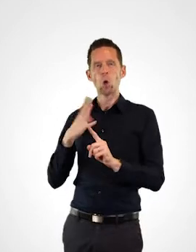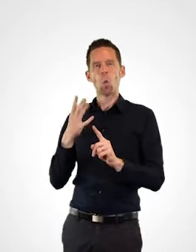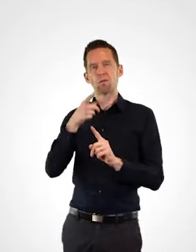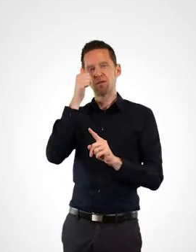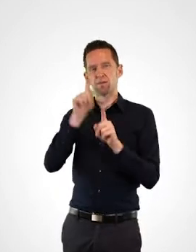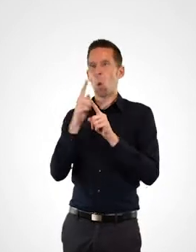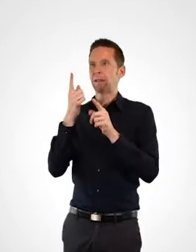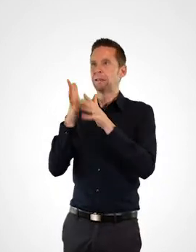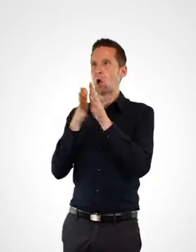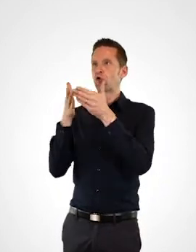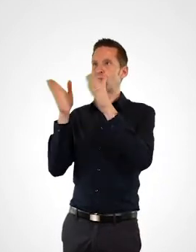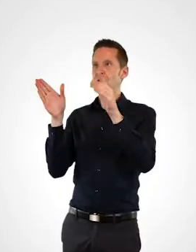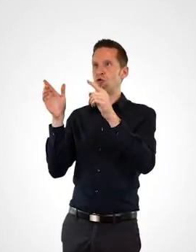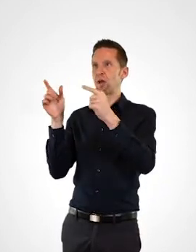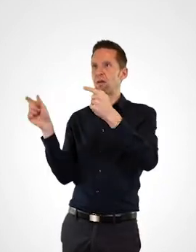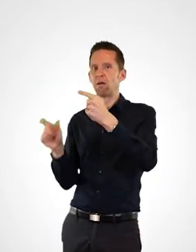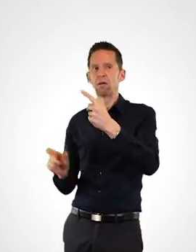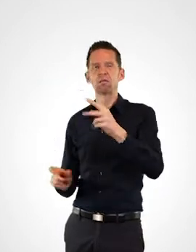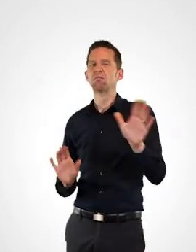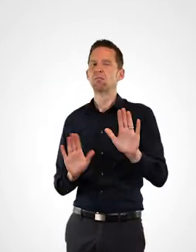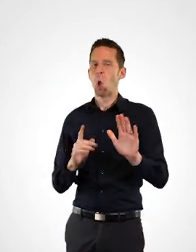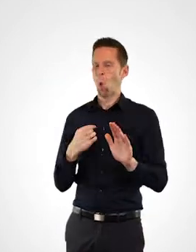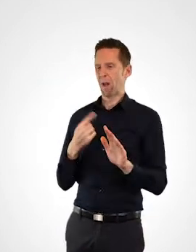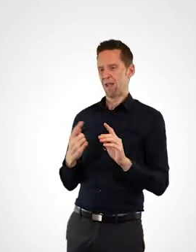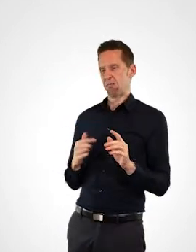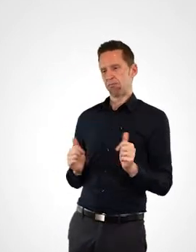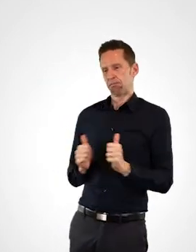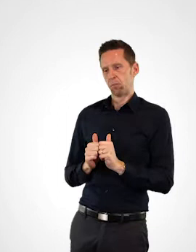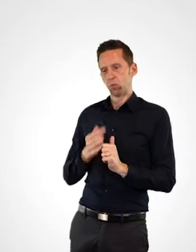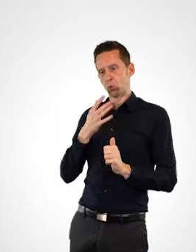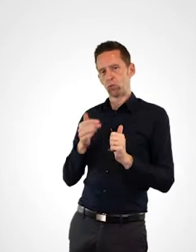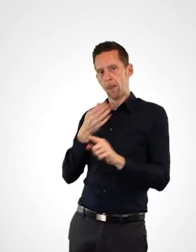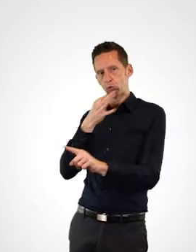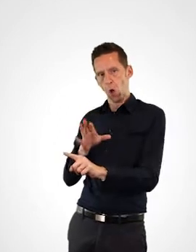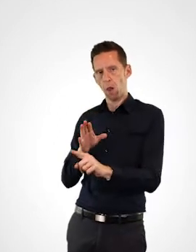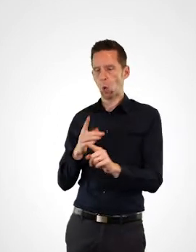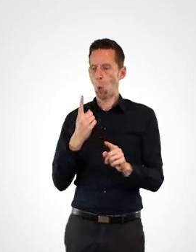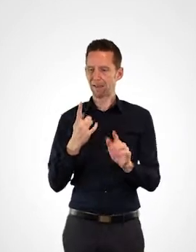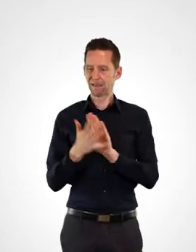we don't want to use very generic signs. We develop those child-friendly definitions.